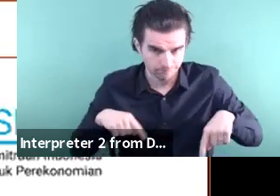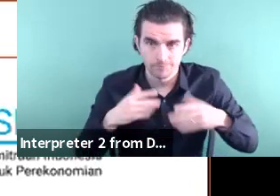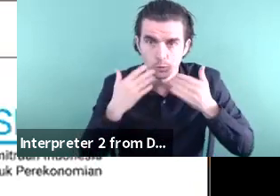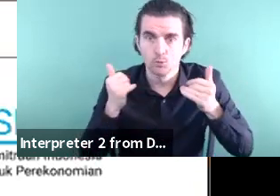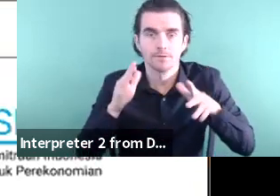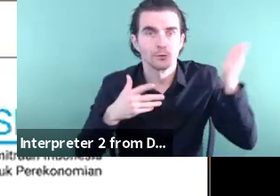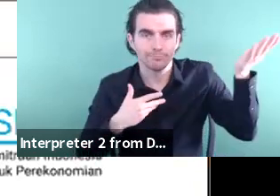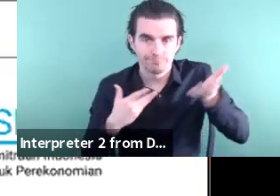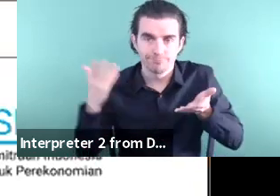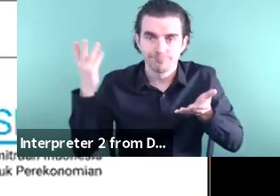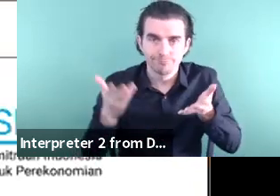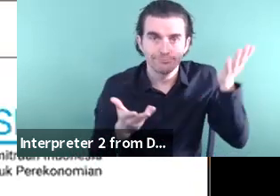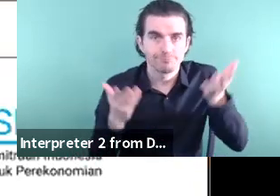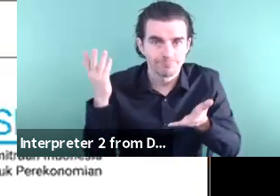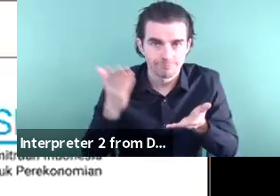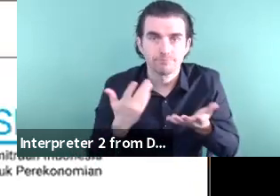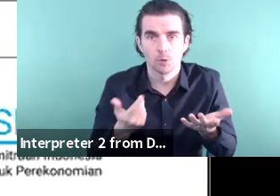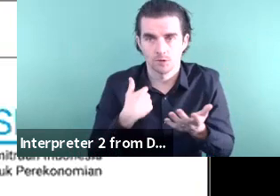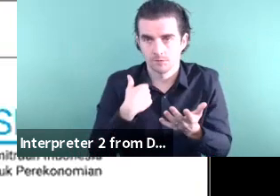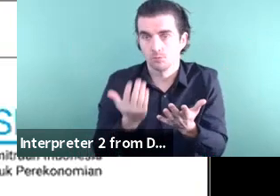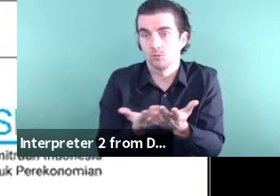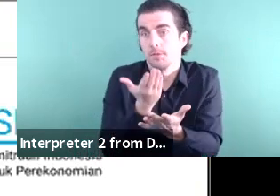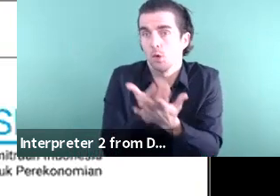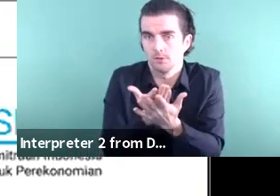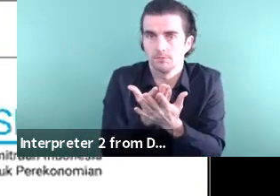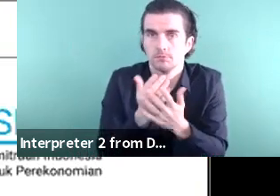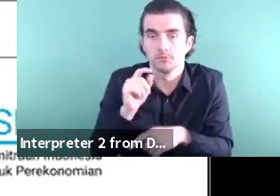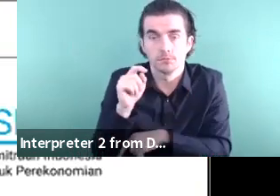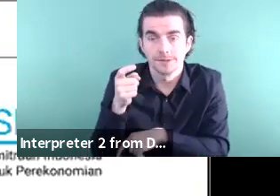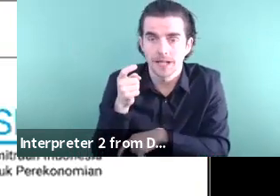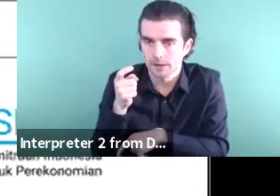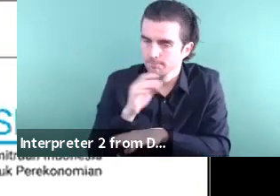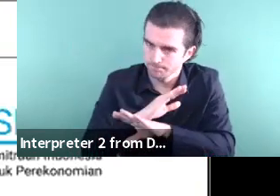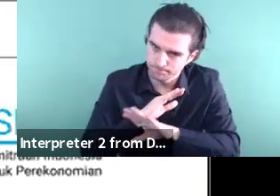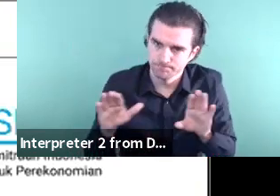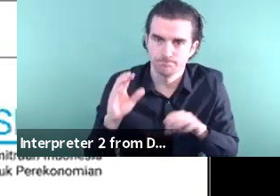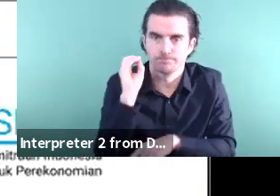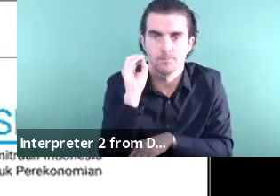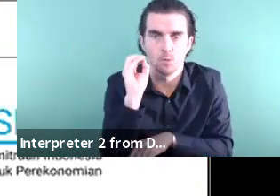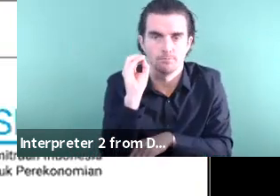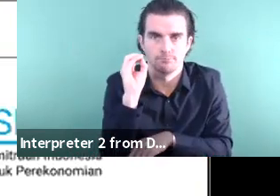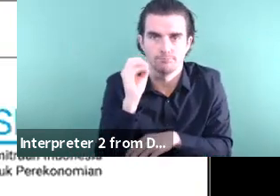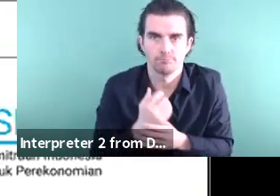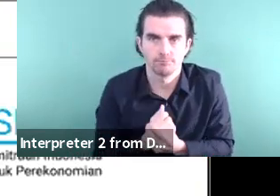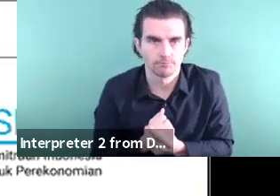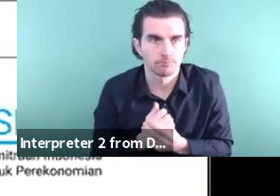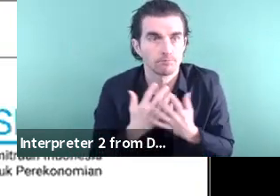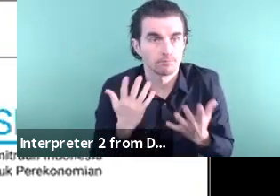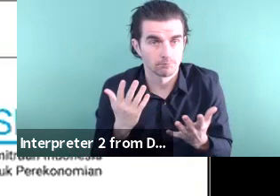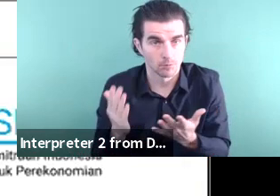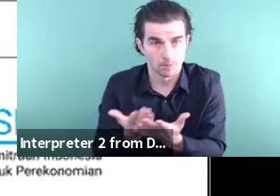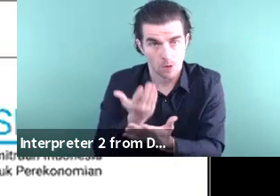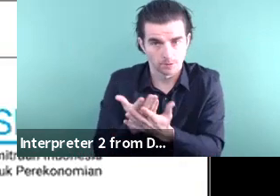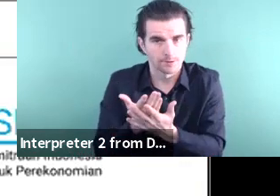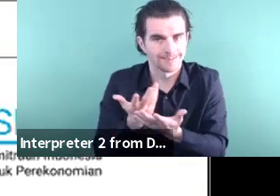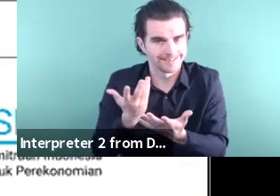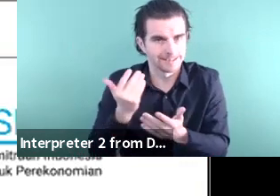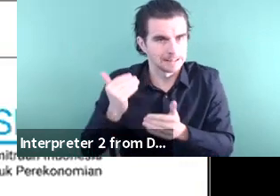Thanks, Bimbika and Mercoledi, that was amazing. Sorry, I said. No, you're right.